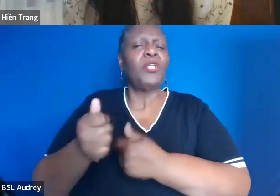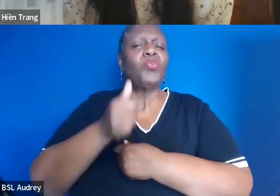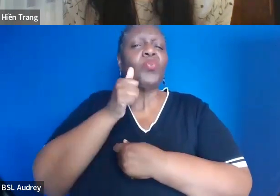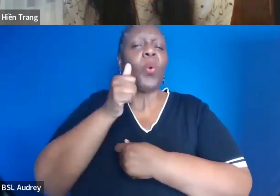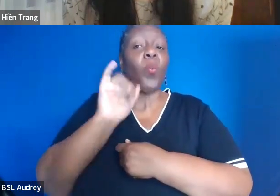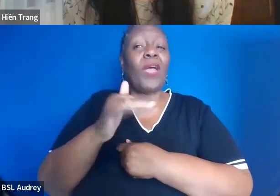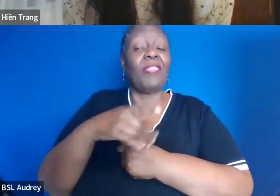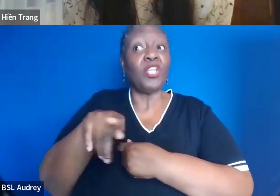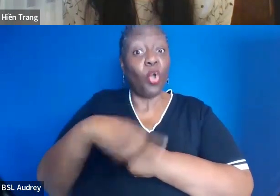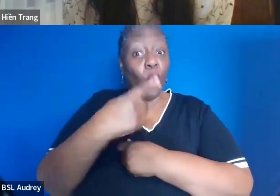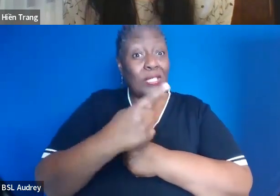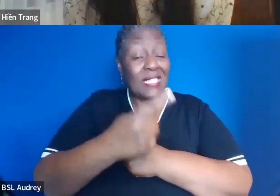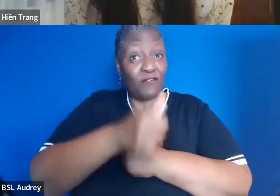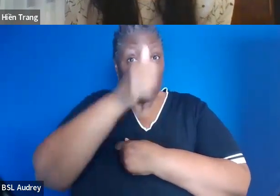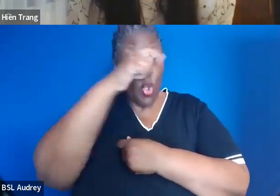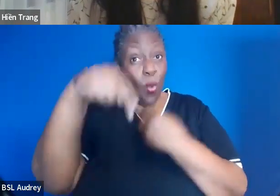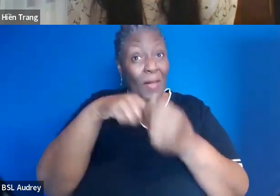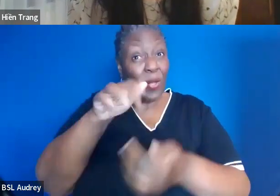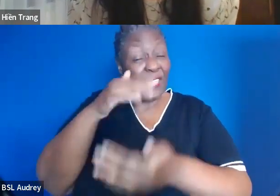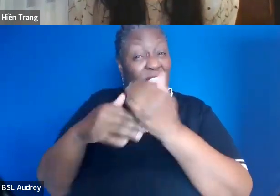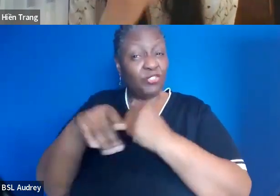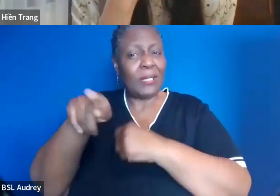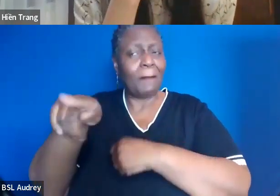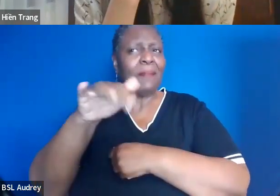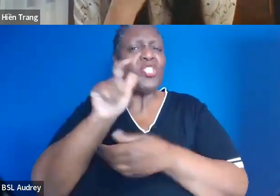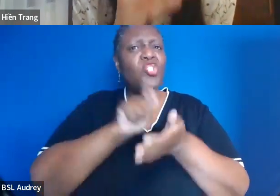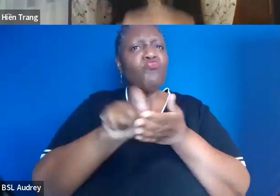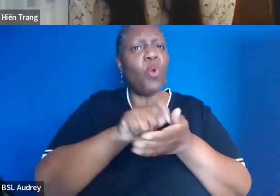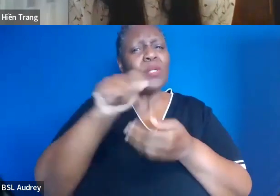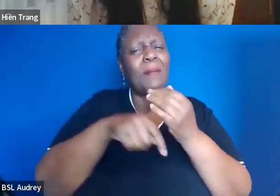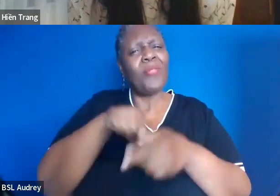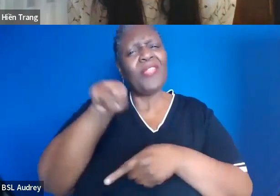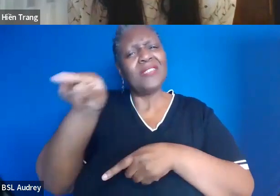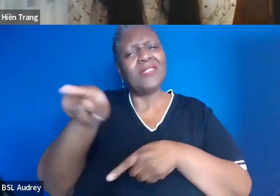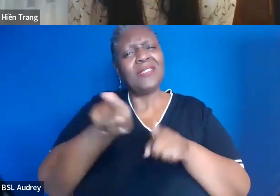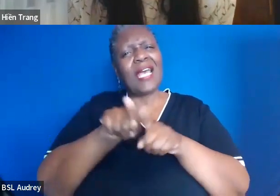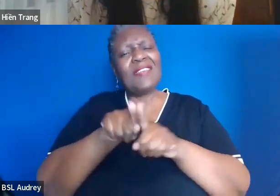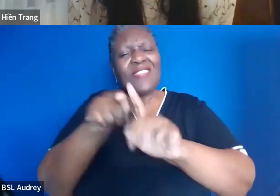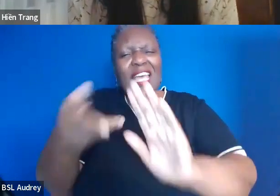not she was aware and she wrote this poem about Cac-Co Cavern shows the an additional layer of um